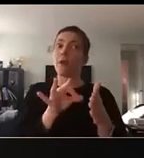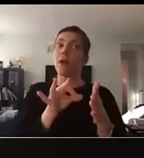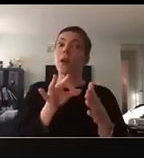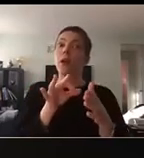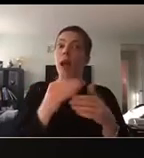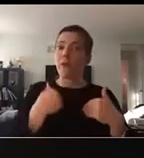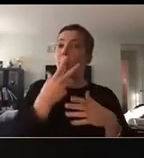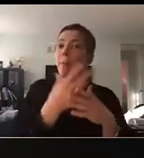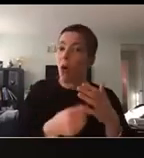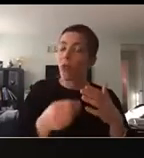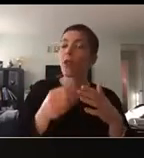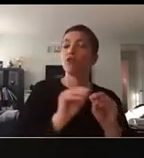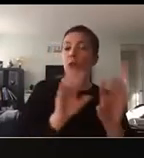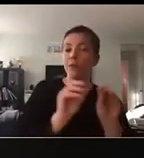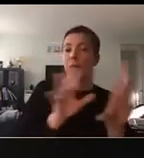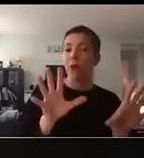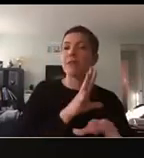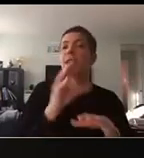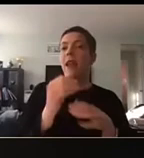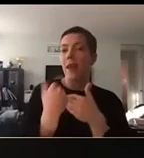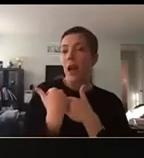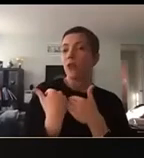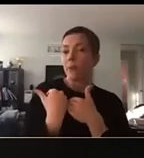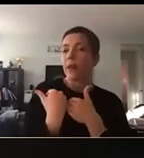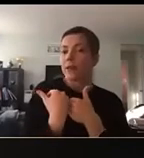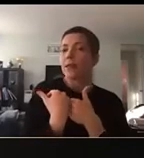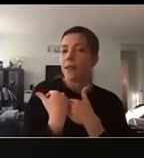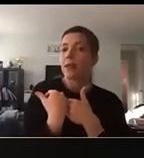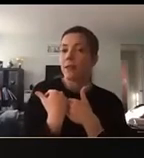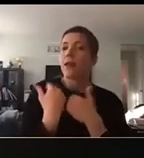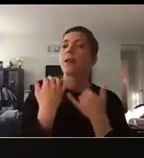is a really nice way of having both transparency as well as accountability and